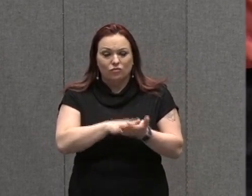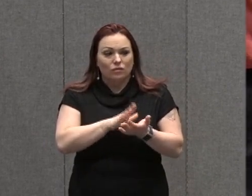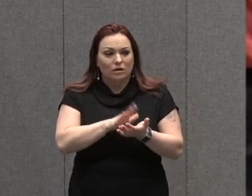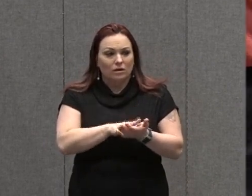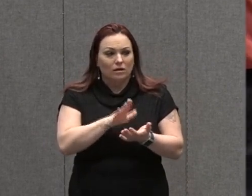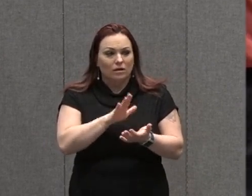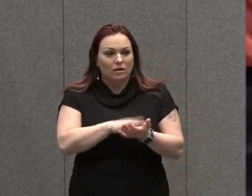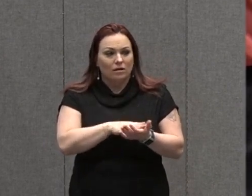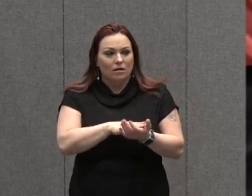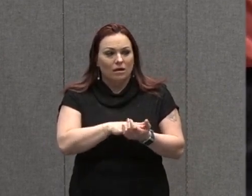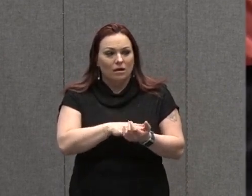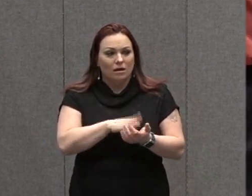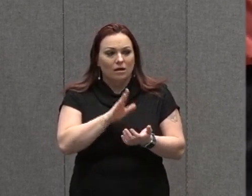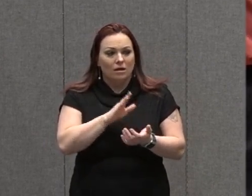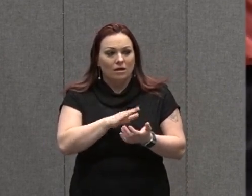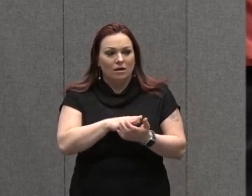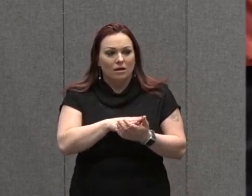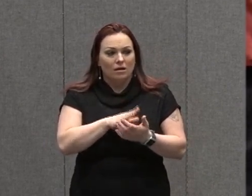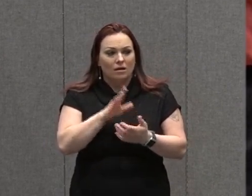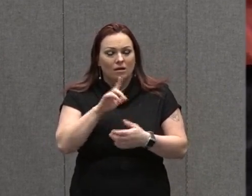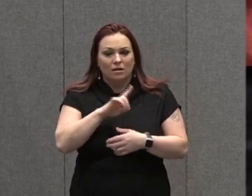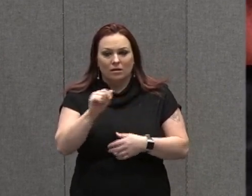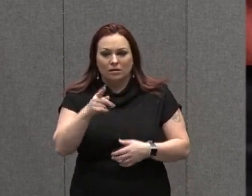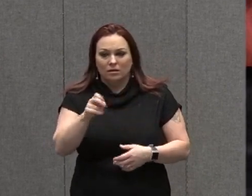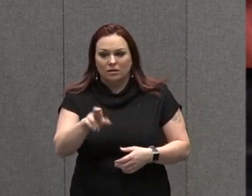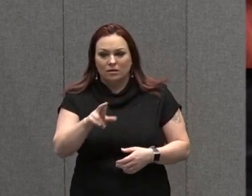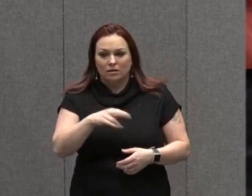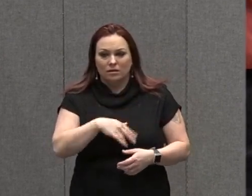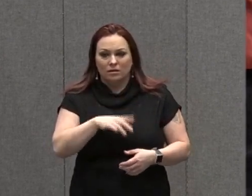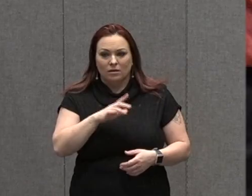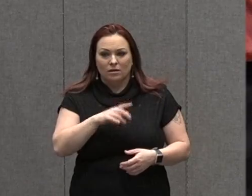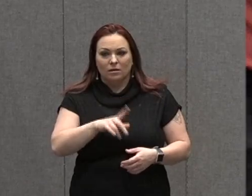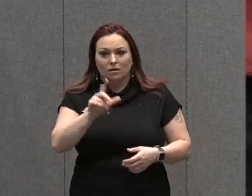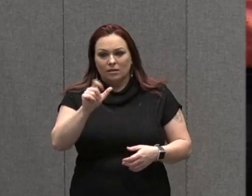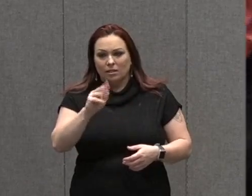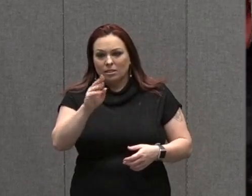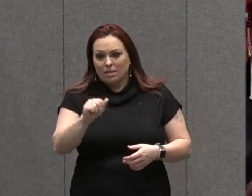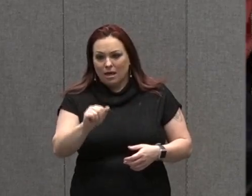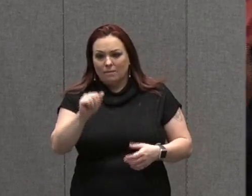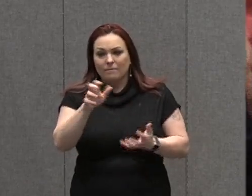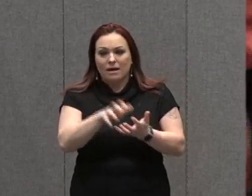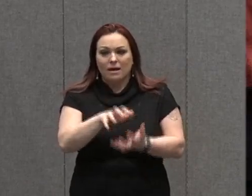Llama, aligator, zipper, dog. Did I get it right? Yes that was perfect! That was good,